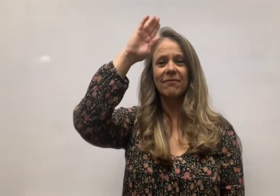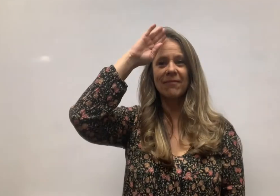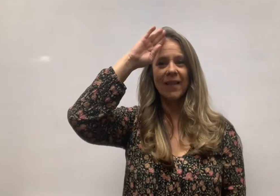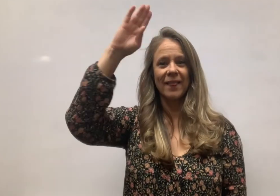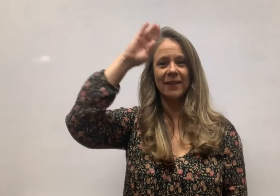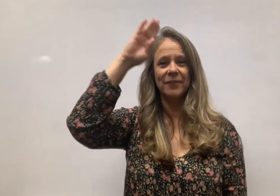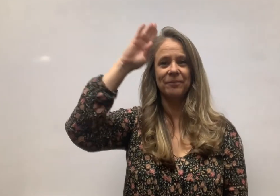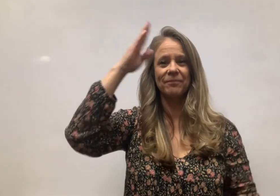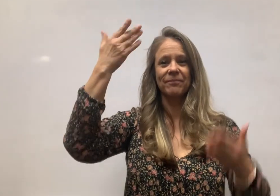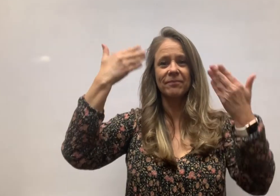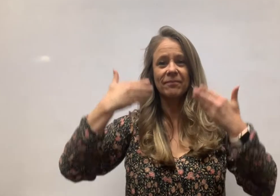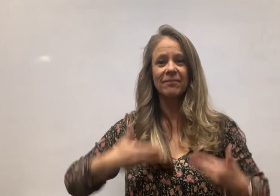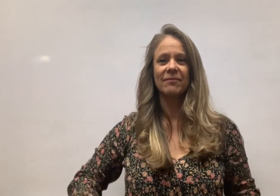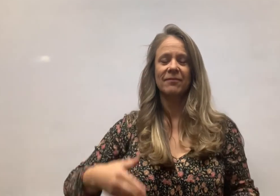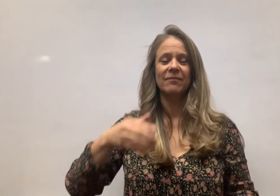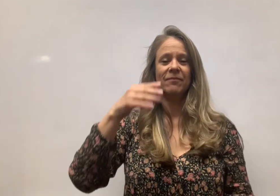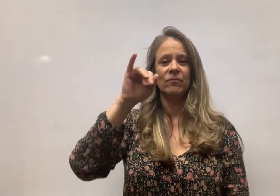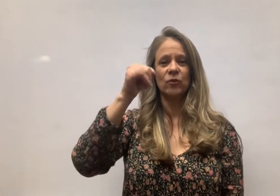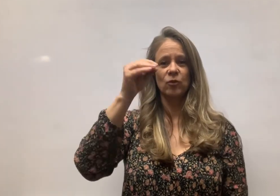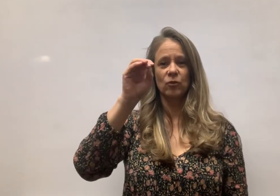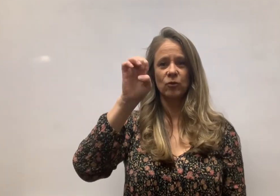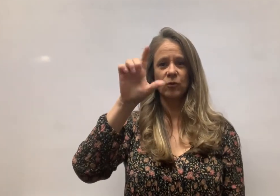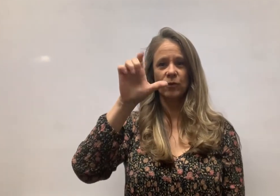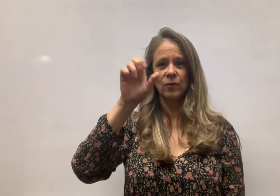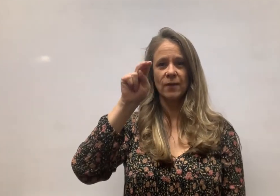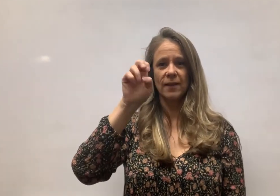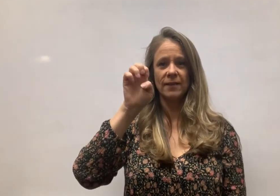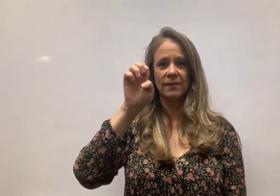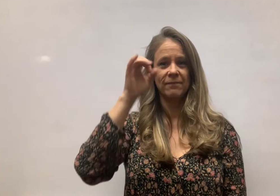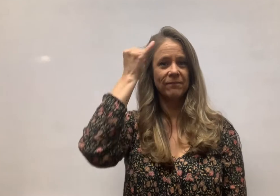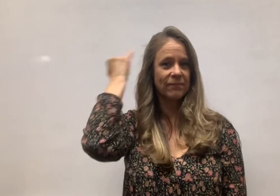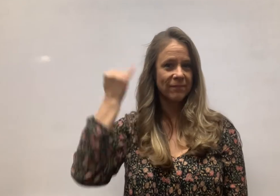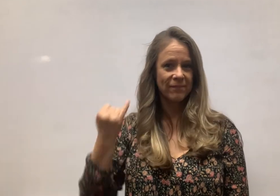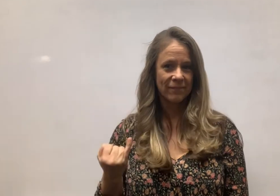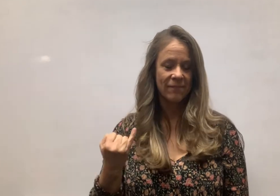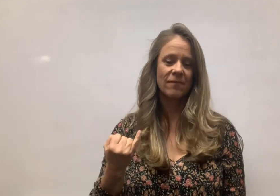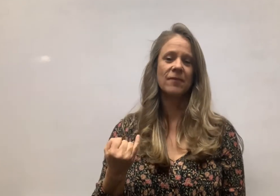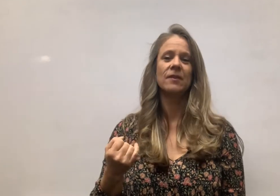Hello! I am Joelene Spires (Sign name).